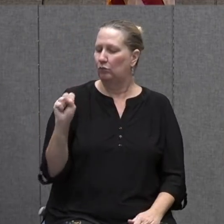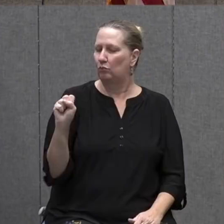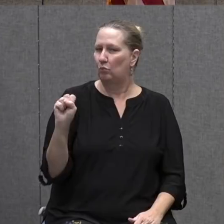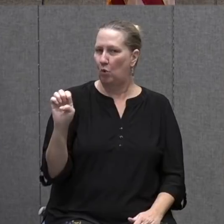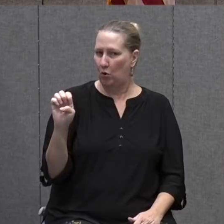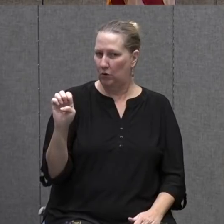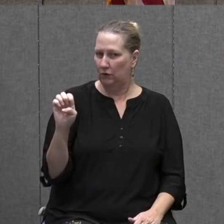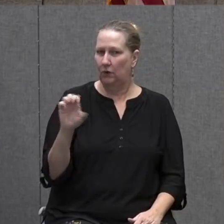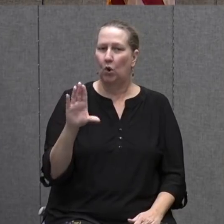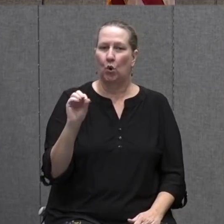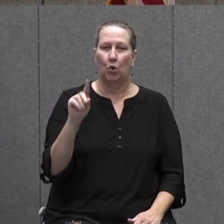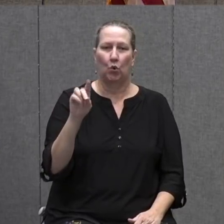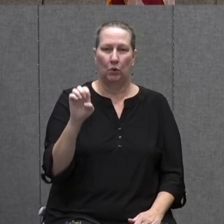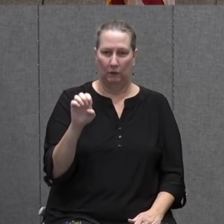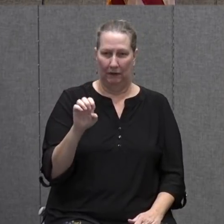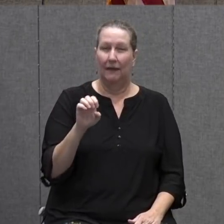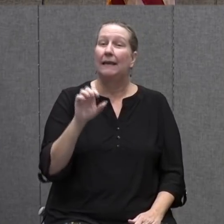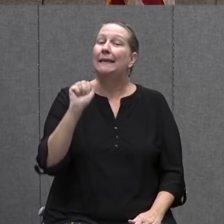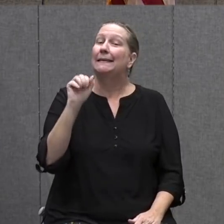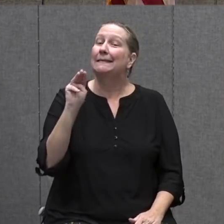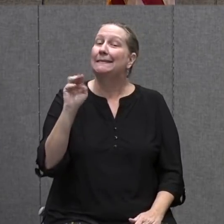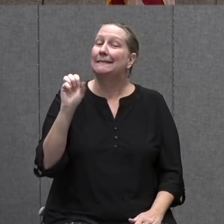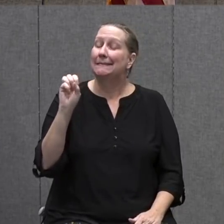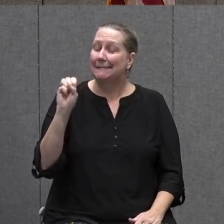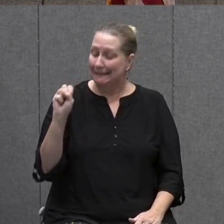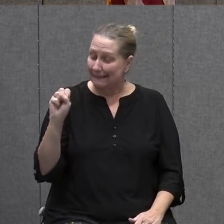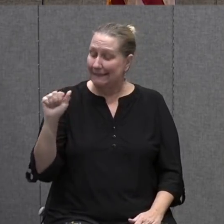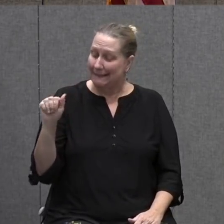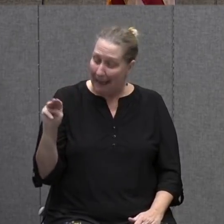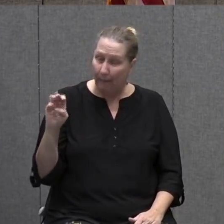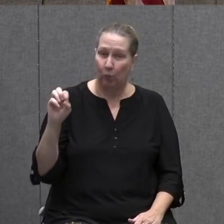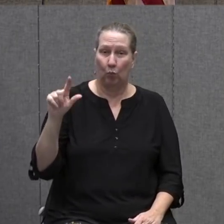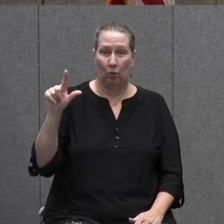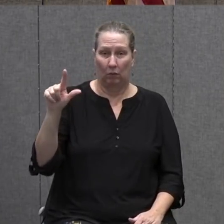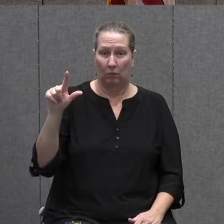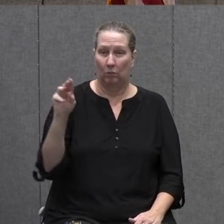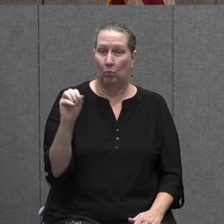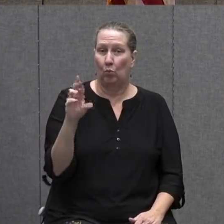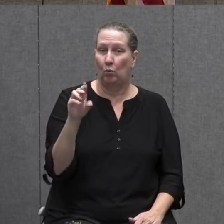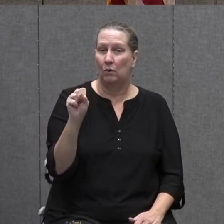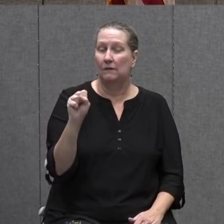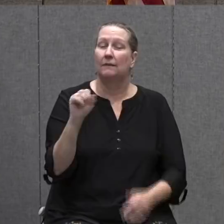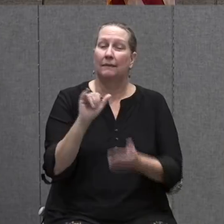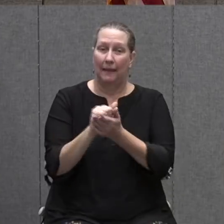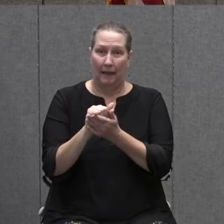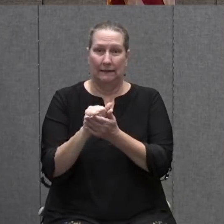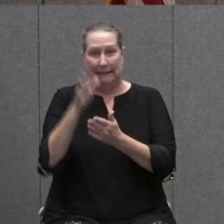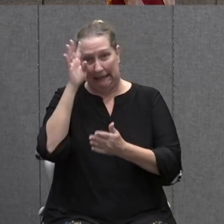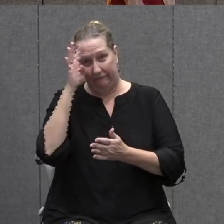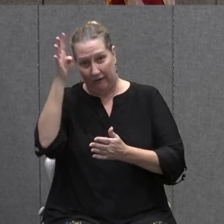and he invented Morse code. And what you heard five time was SOS